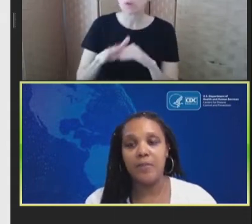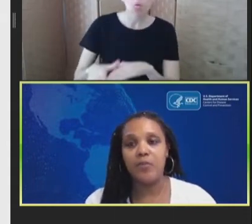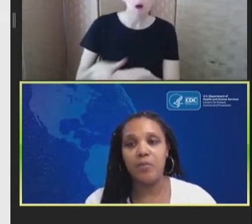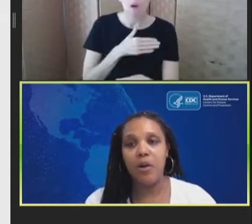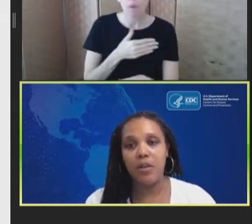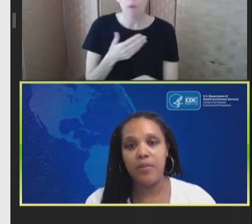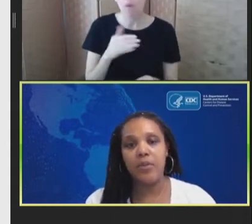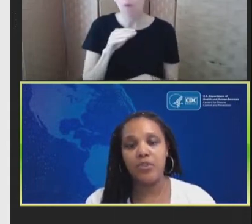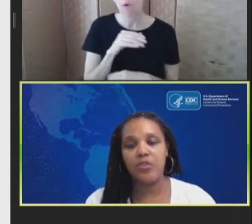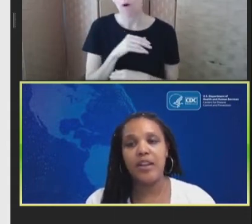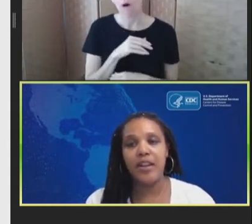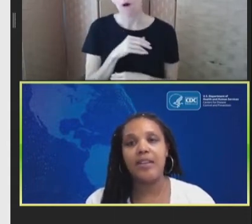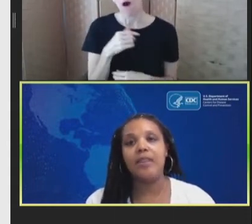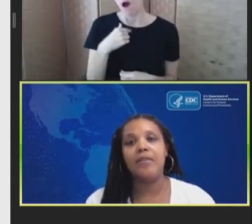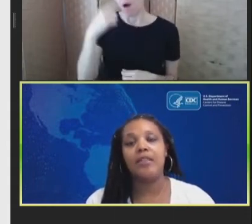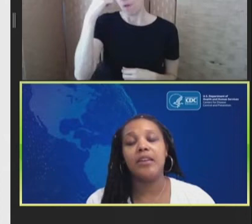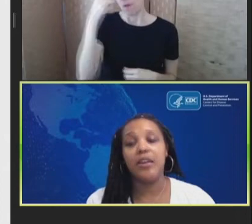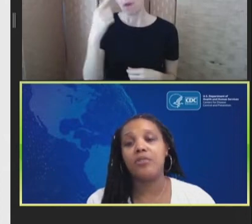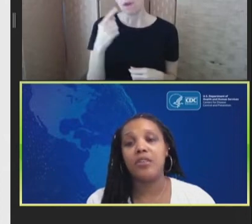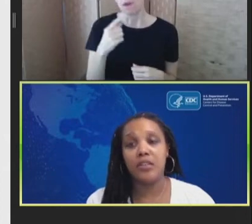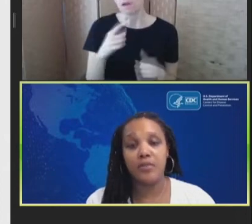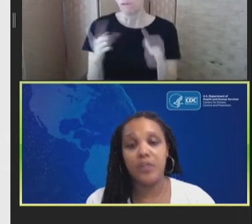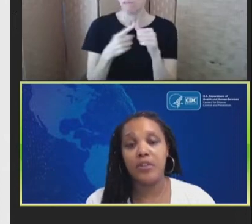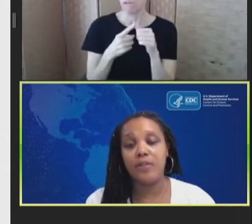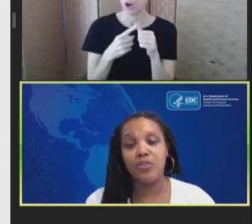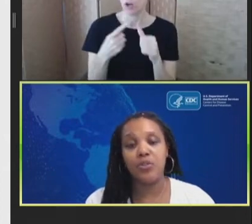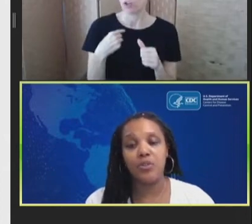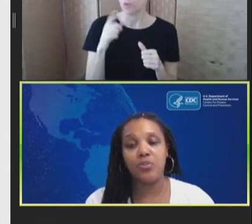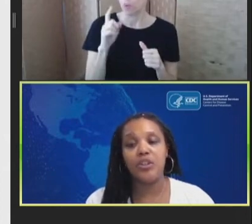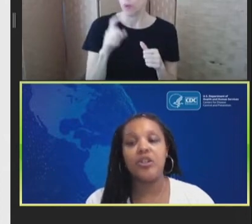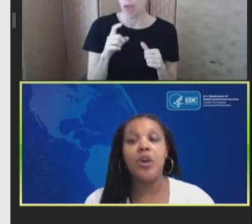think the first part of it was trying to identify the characteristics of those individuals in which